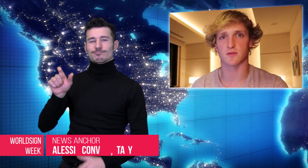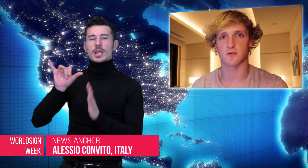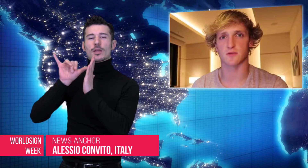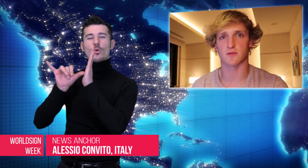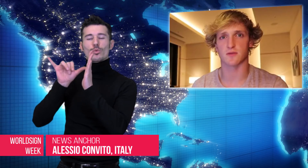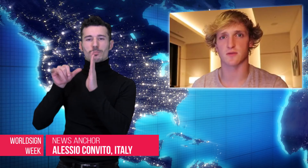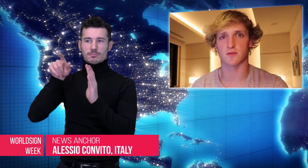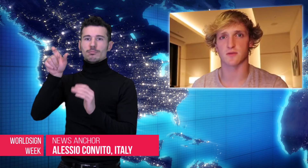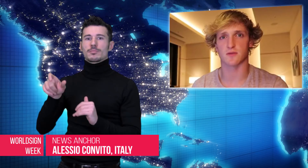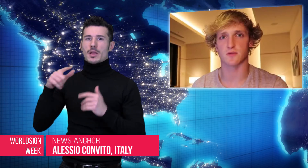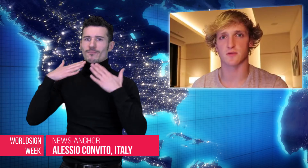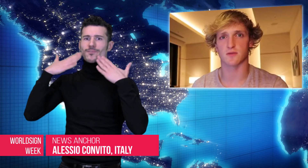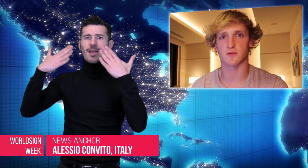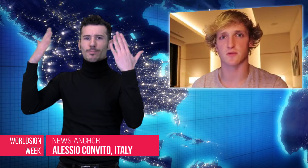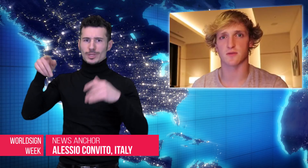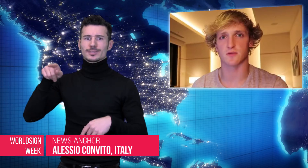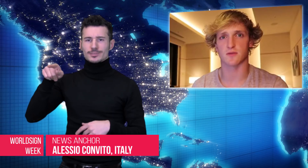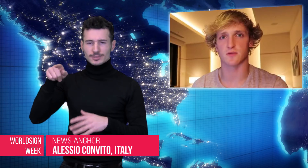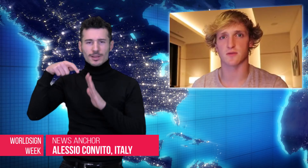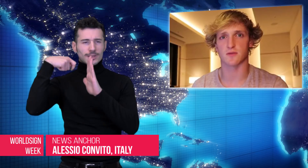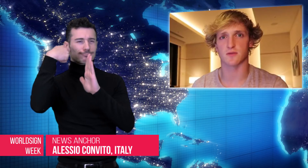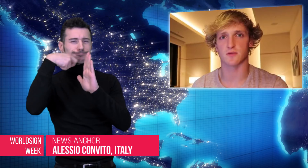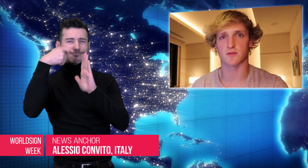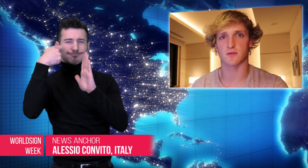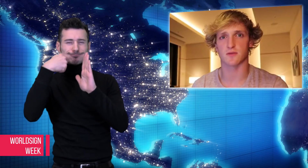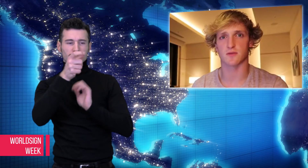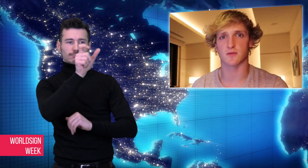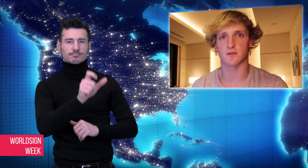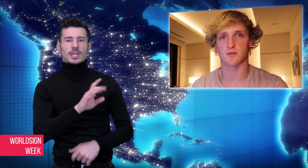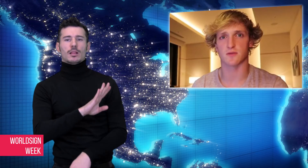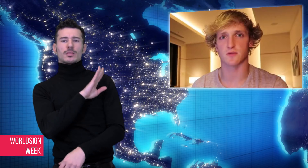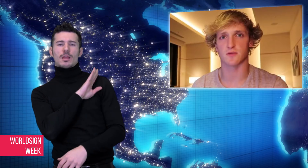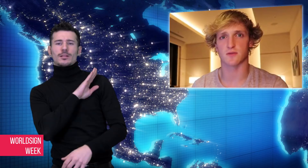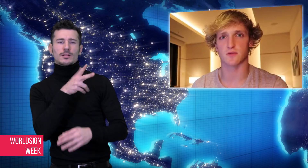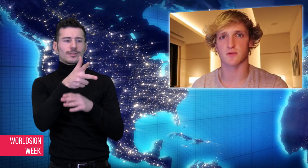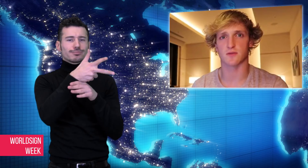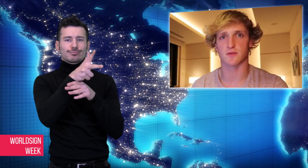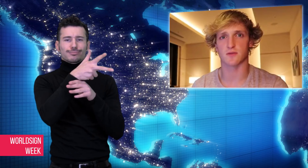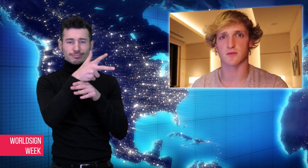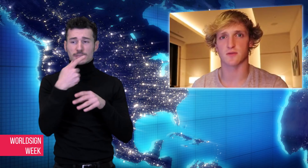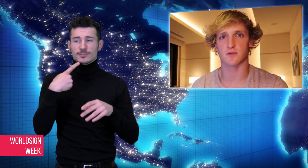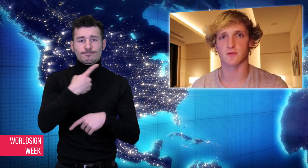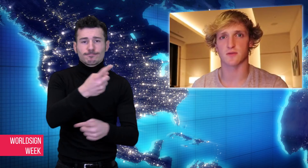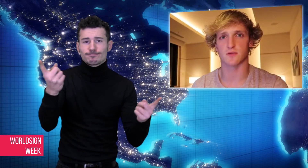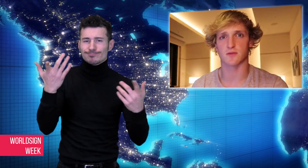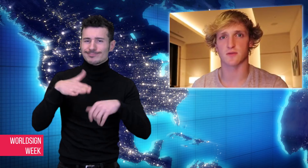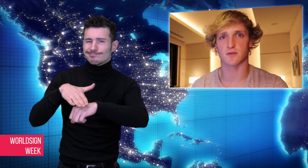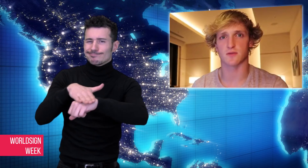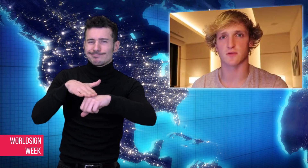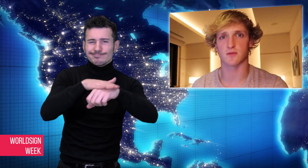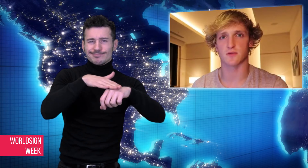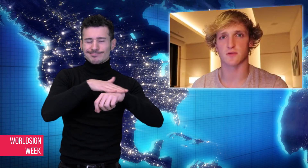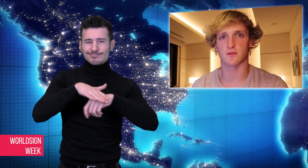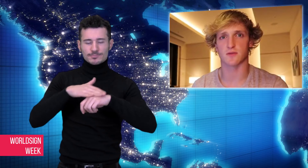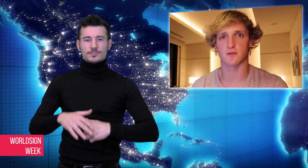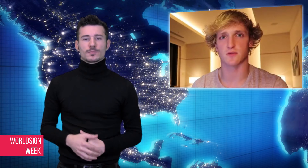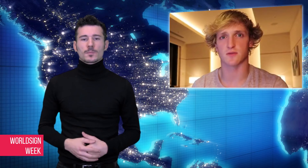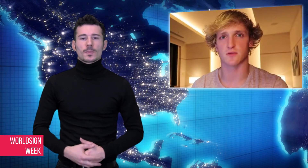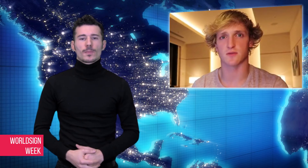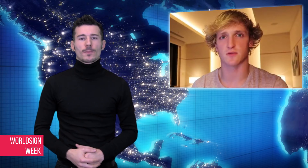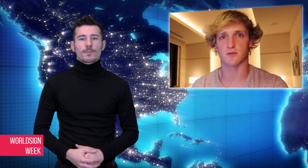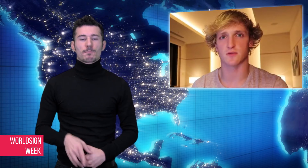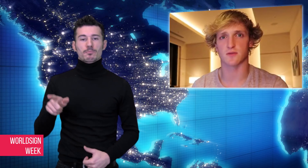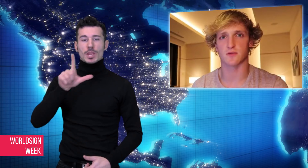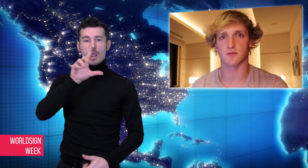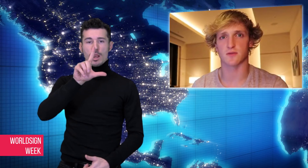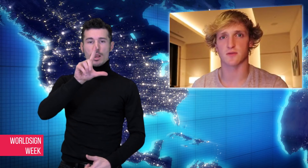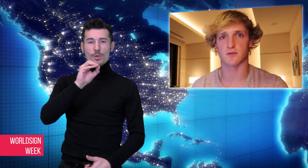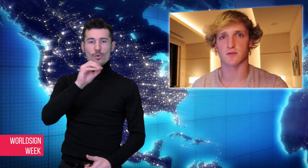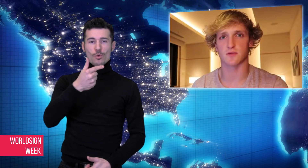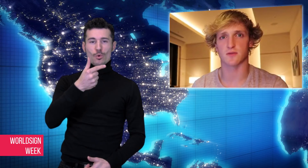Alessio: Logan Paul, a popular Youtube